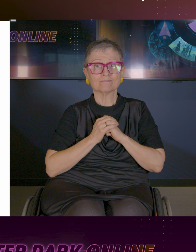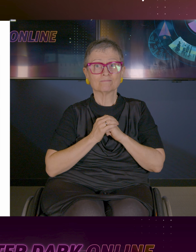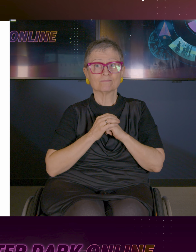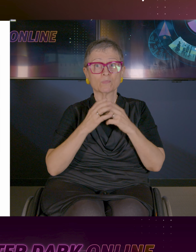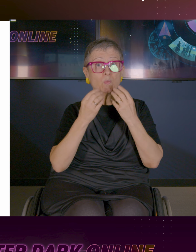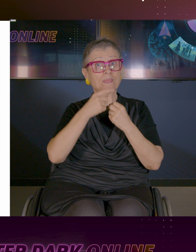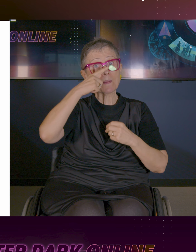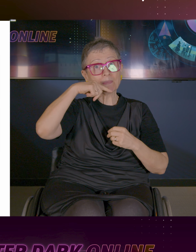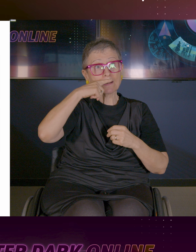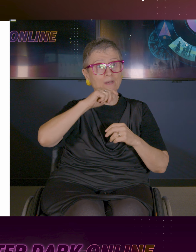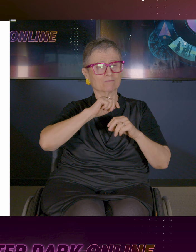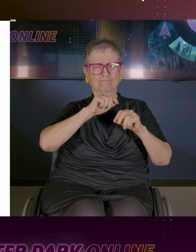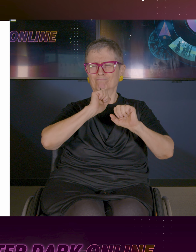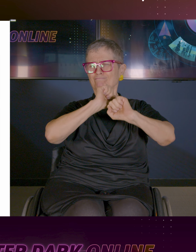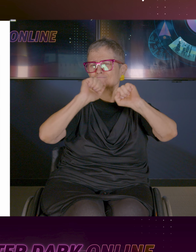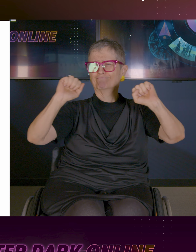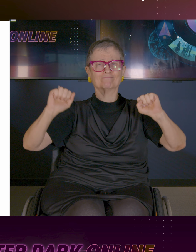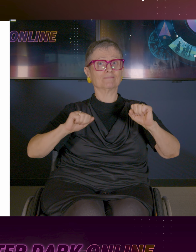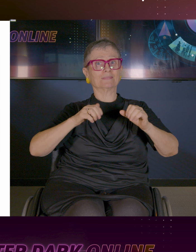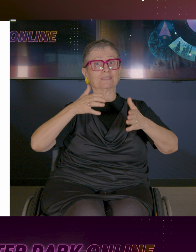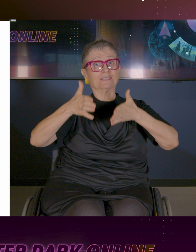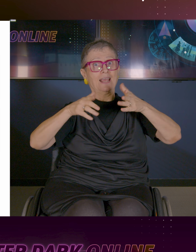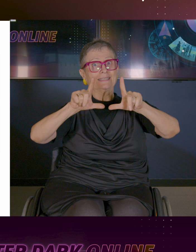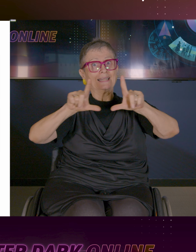and I can communicate with lots of different people using sign language